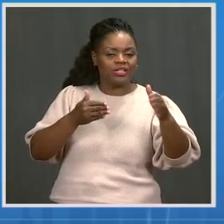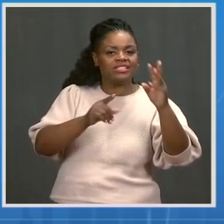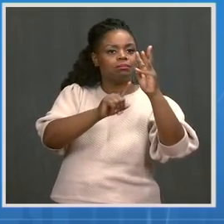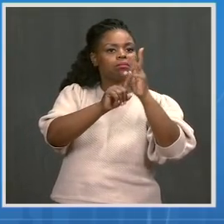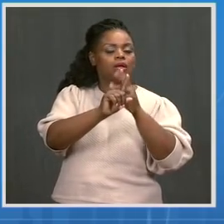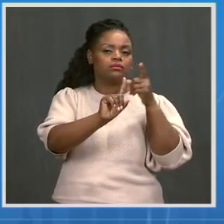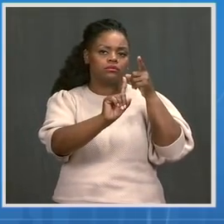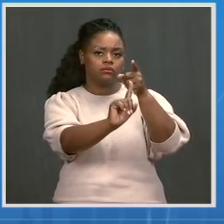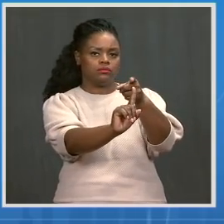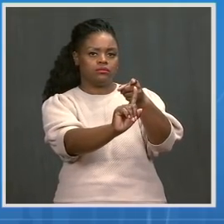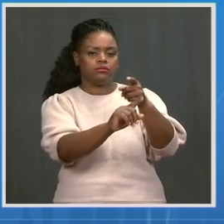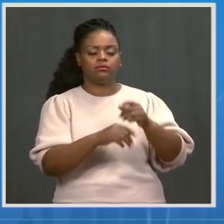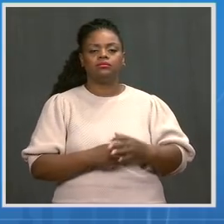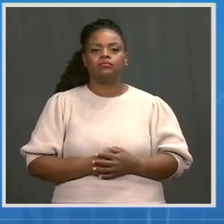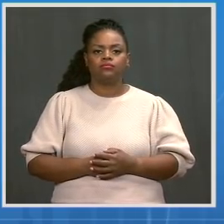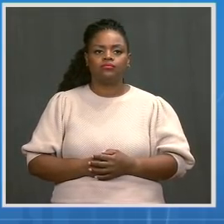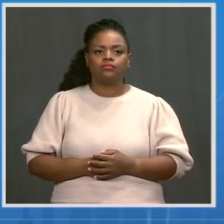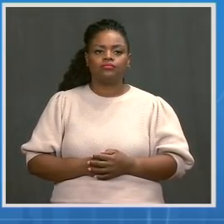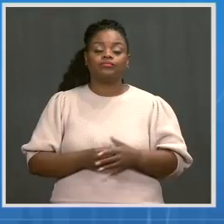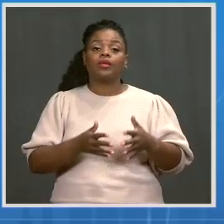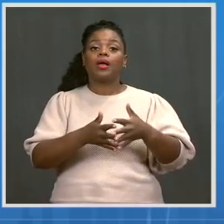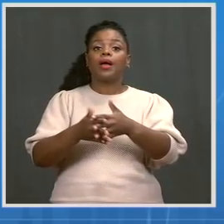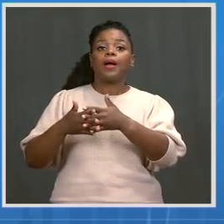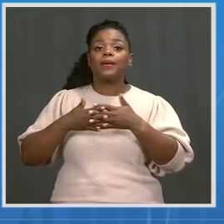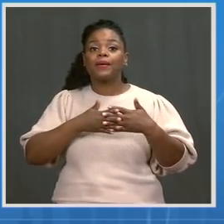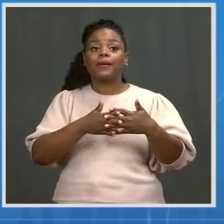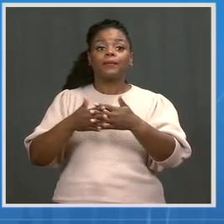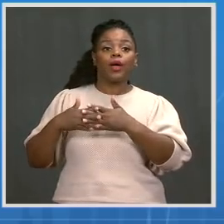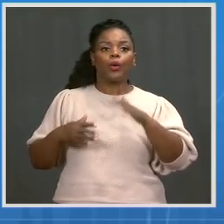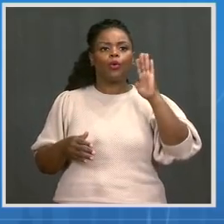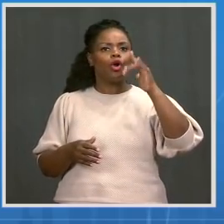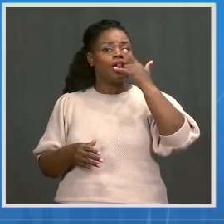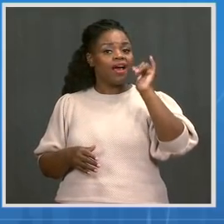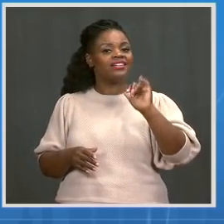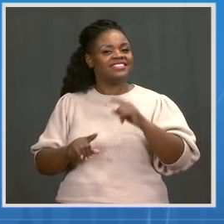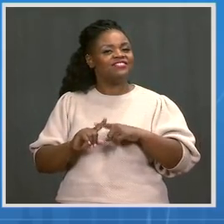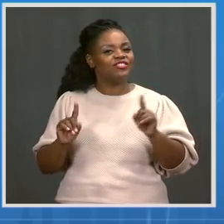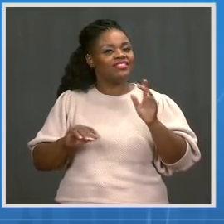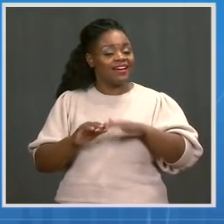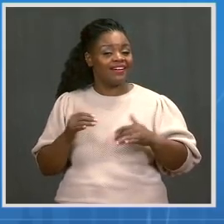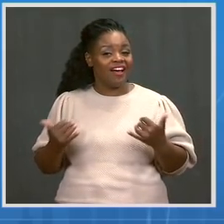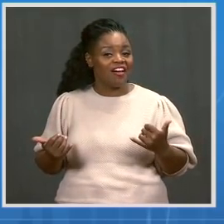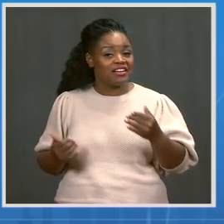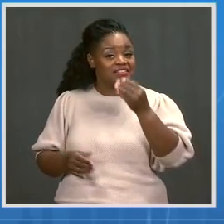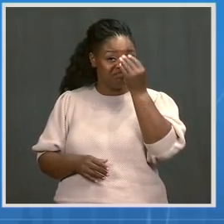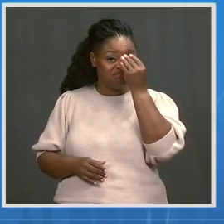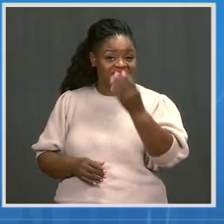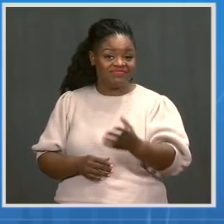And America would have looked a lot different than it does today. We would have lost more lives;